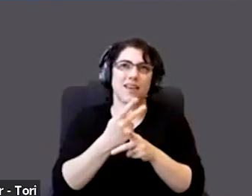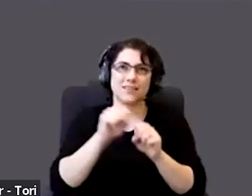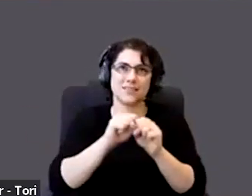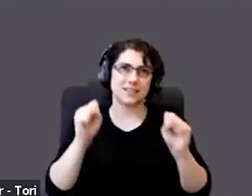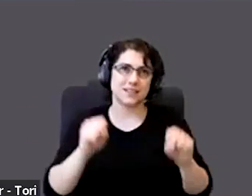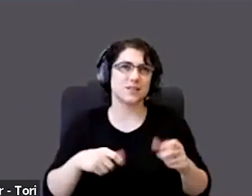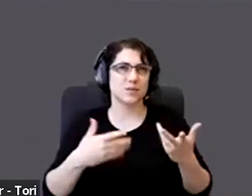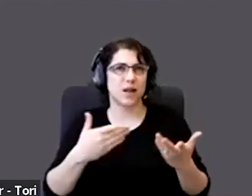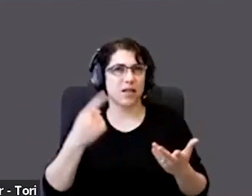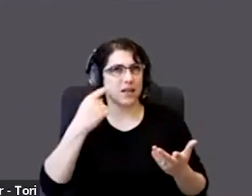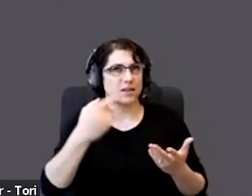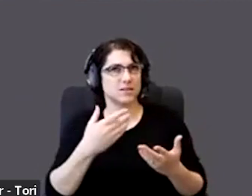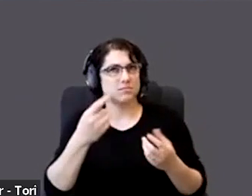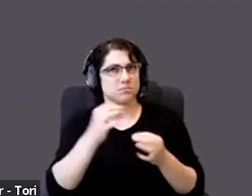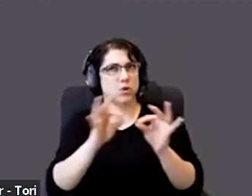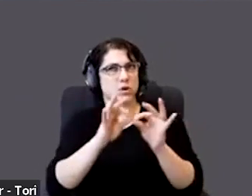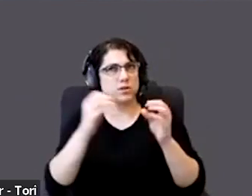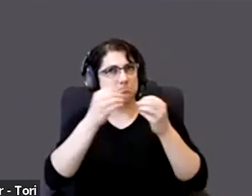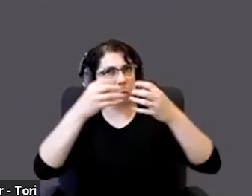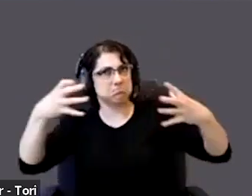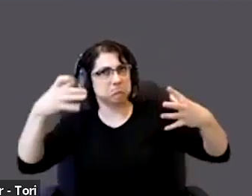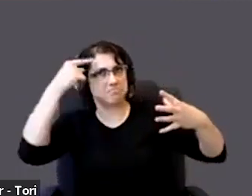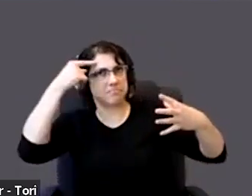Great. Really agree totally with the addition of these other data sources.